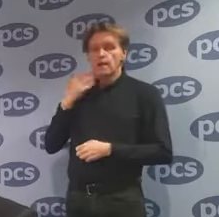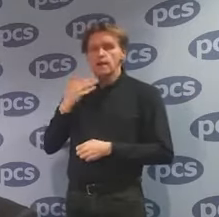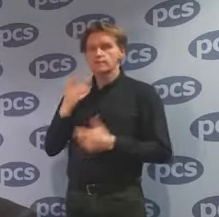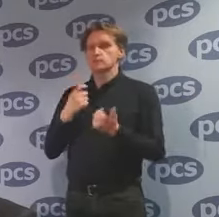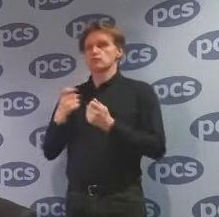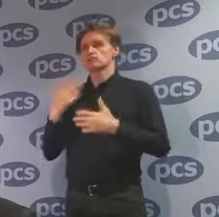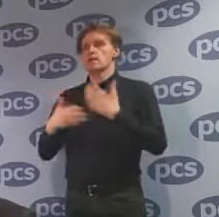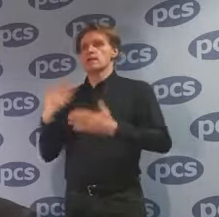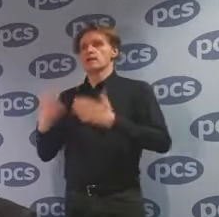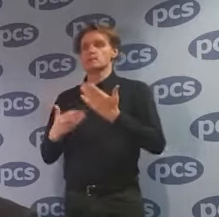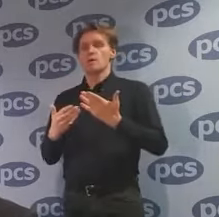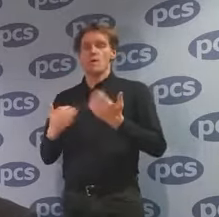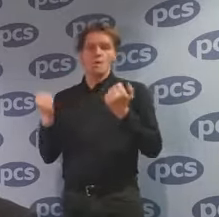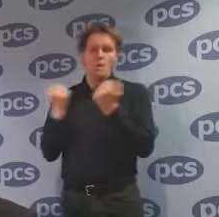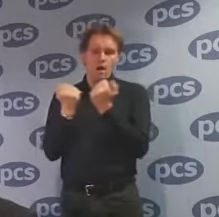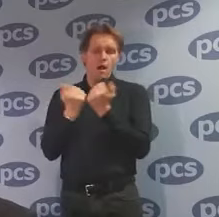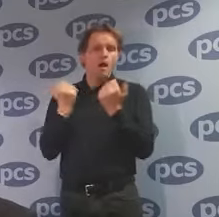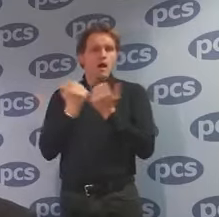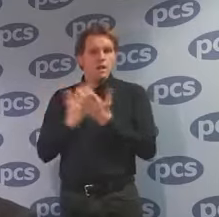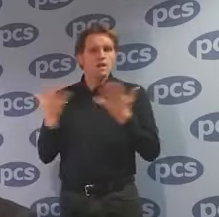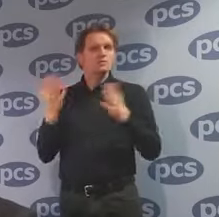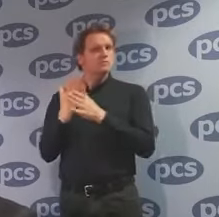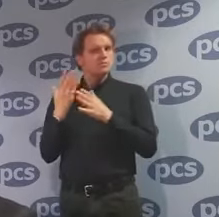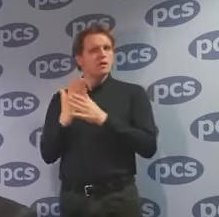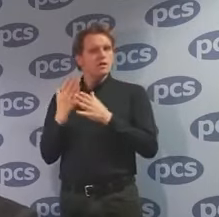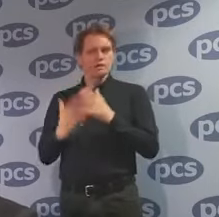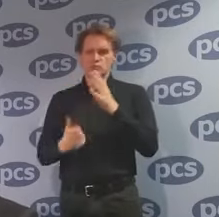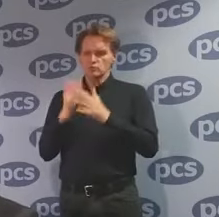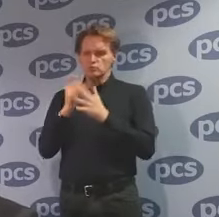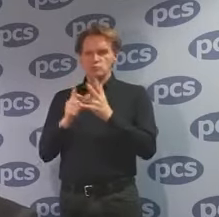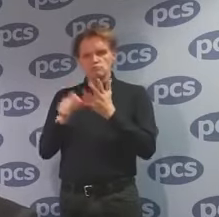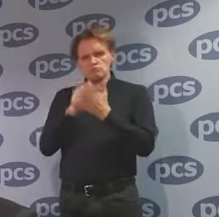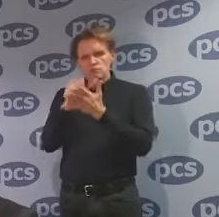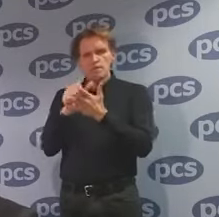have got a lot of work to do to provide proper services so our call supported by